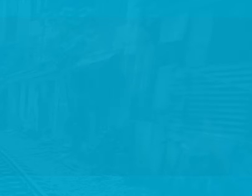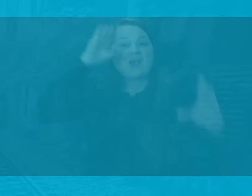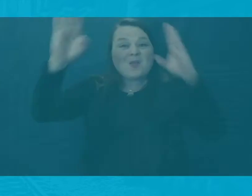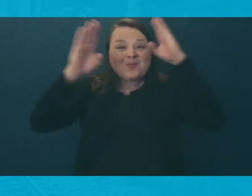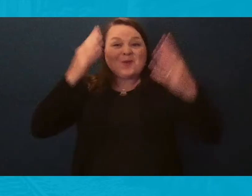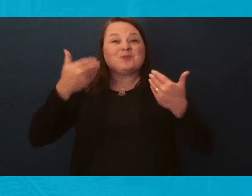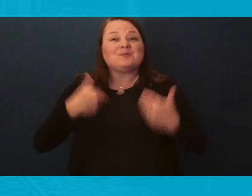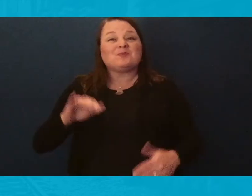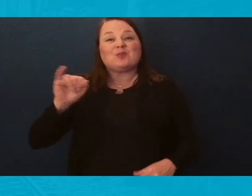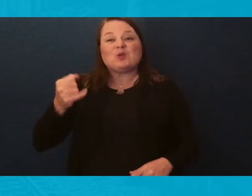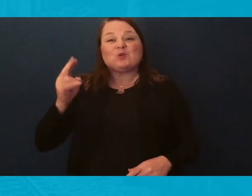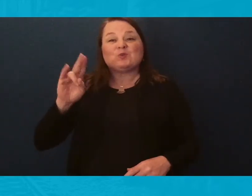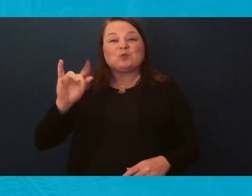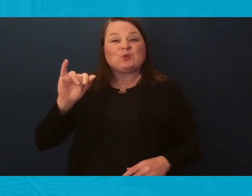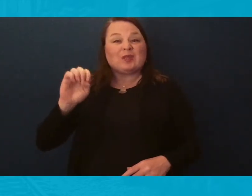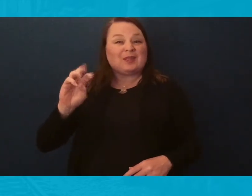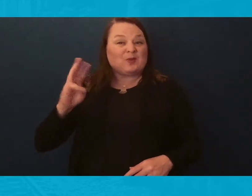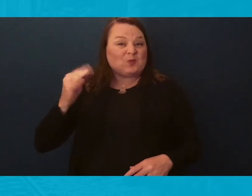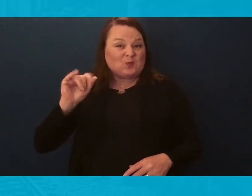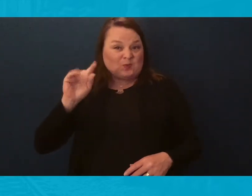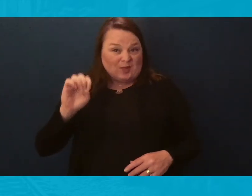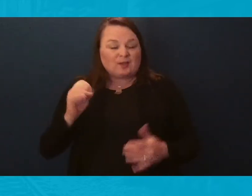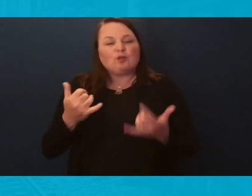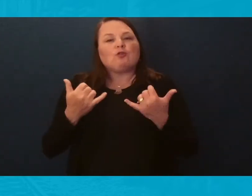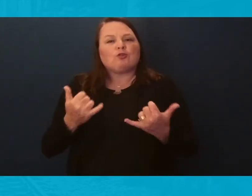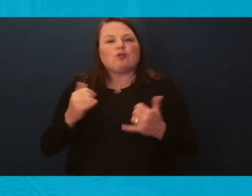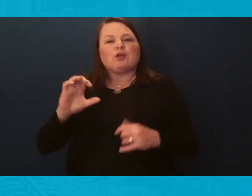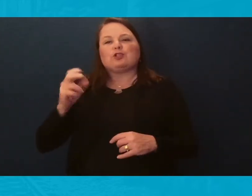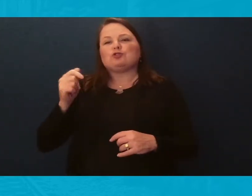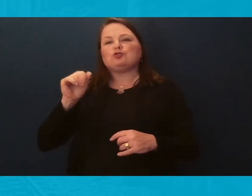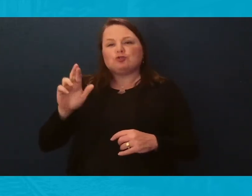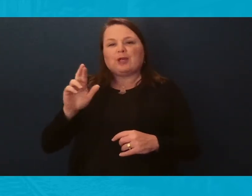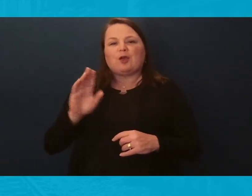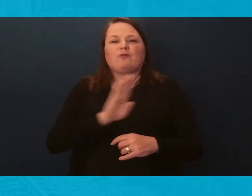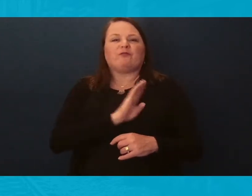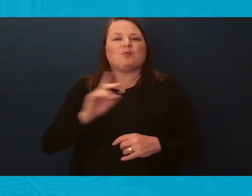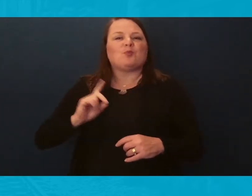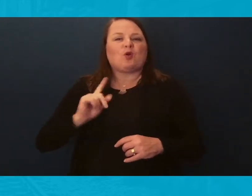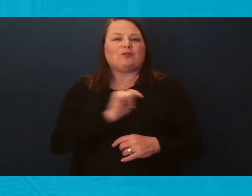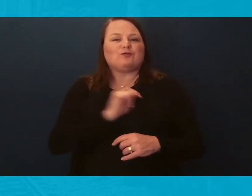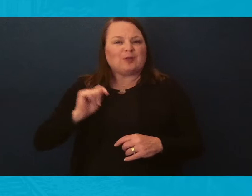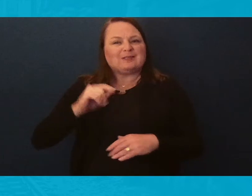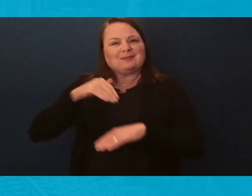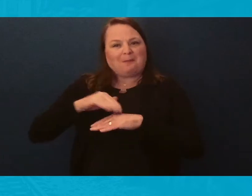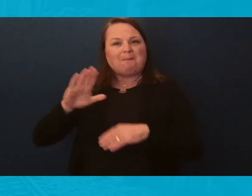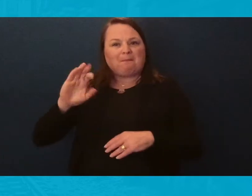Hello, I'm Julie White, the current Chair of the Bethel Board of Trustees. On behalf of the trustees,